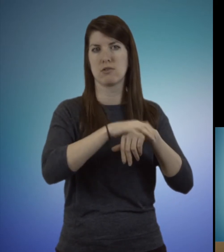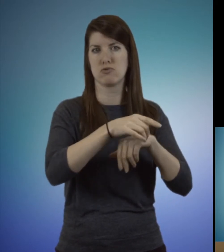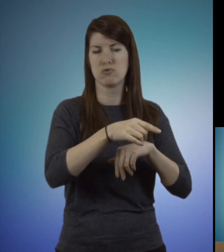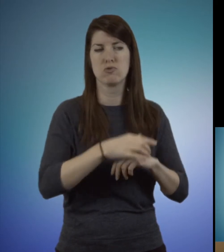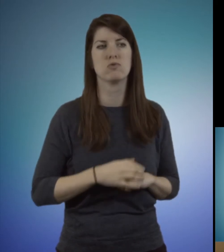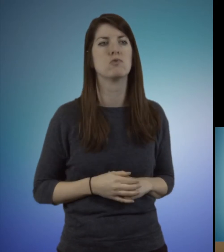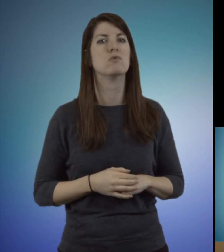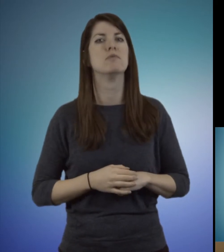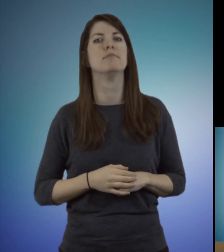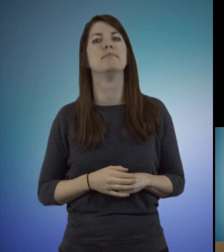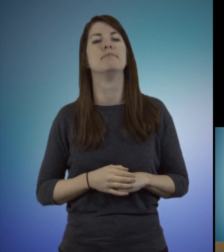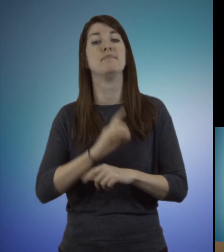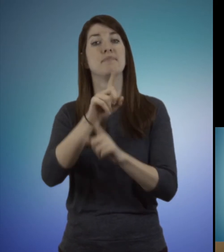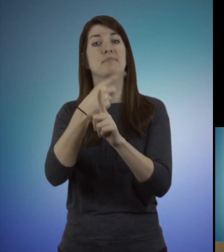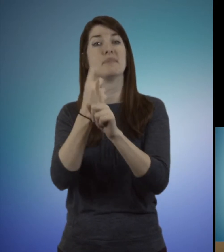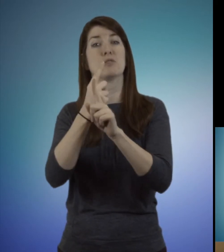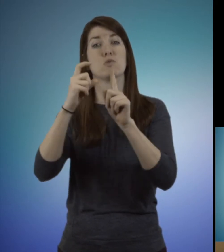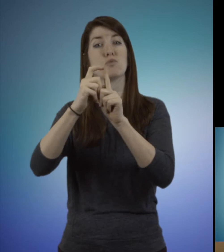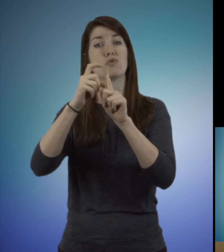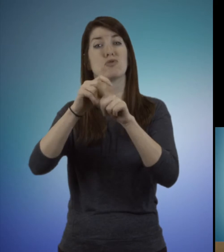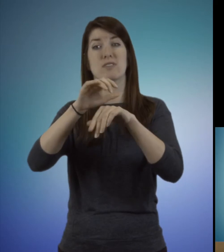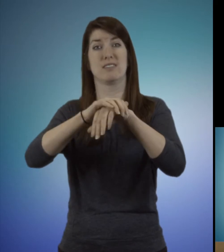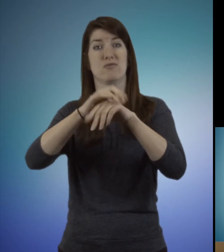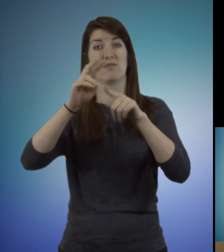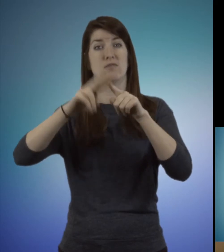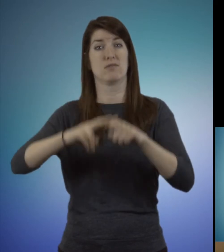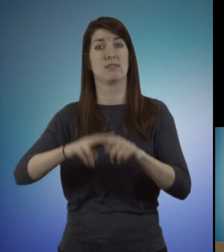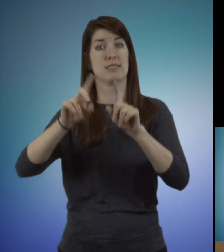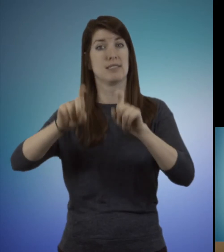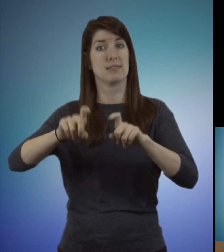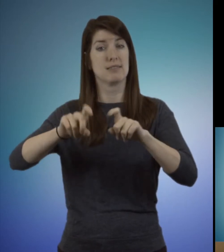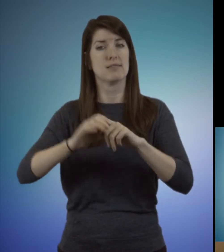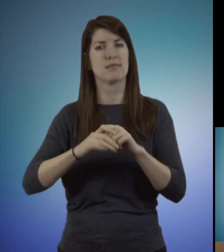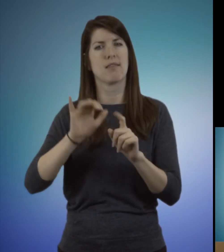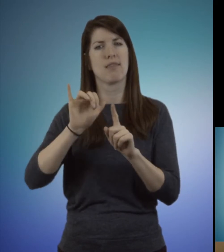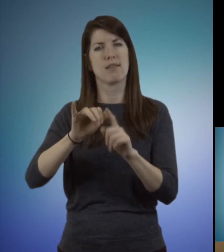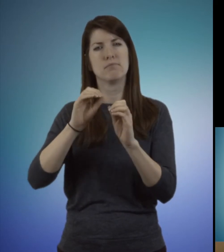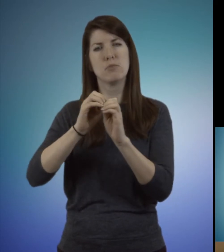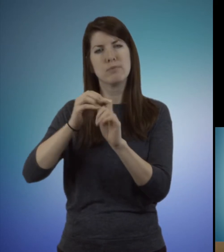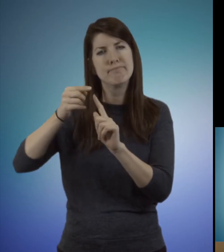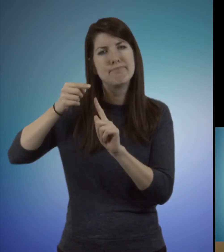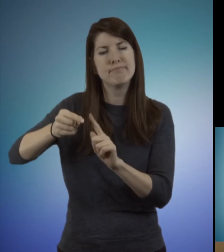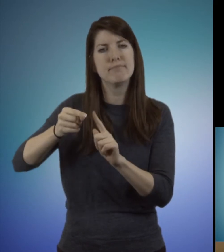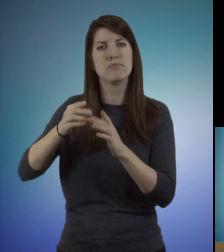Single-word English vocabulary tests, however, is a more specific way